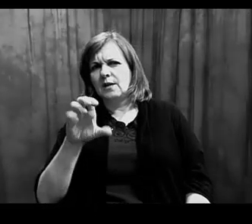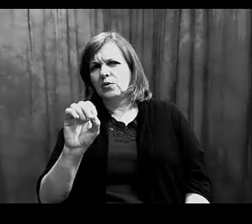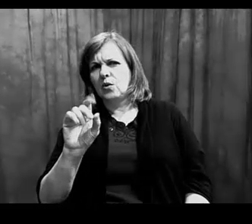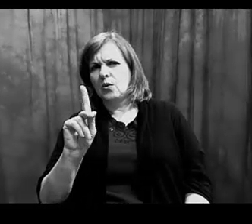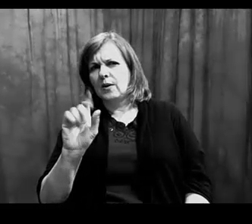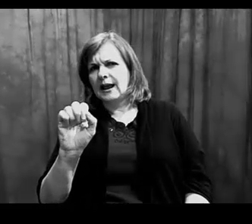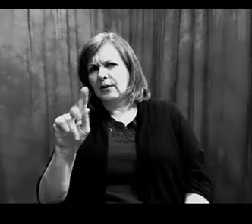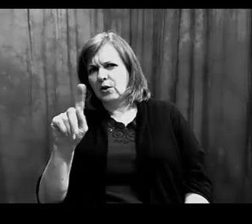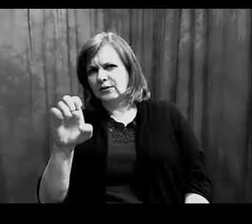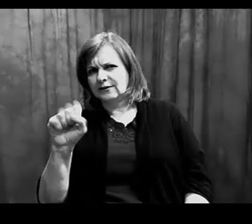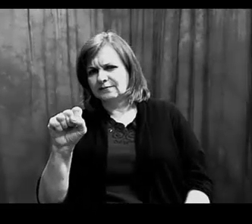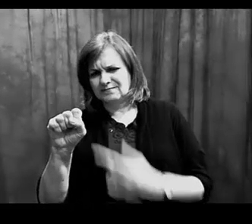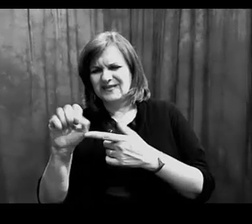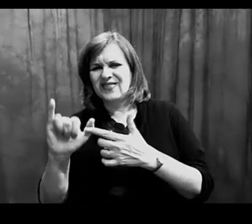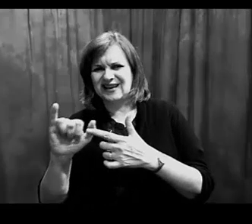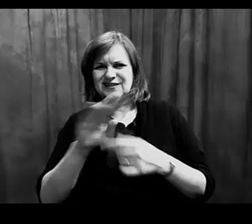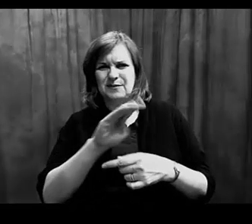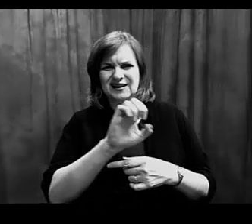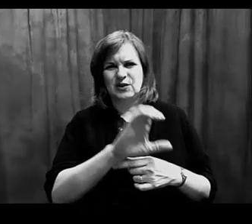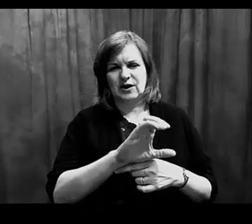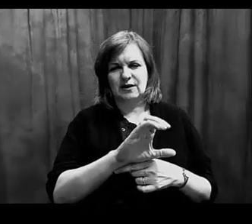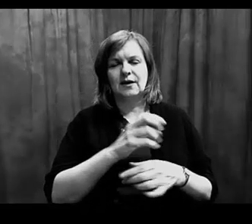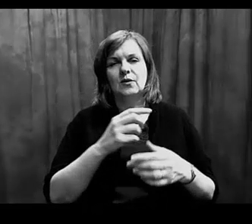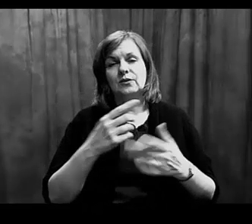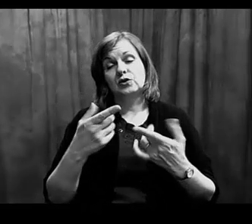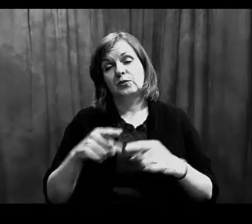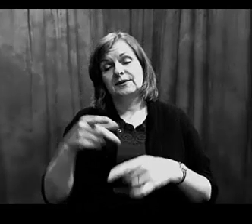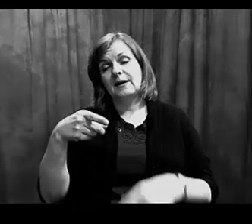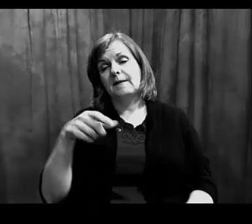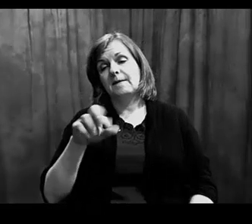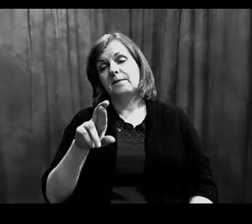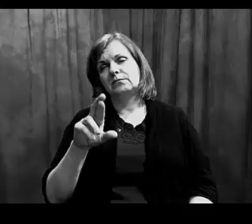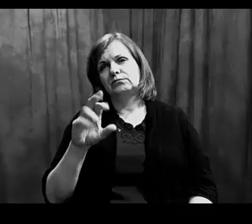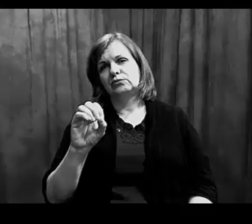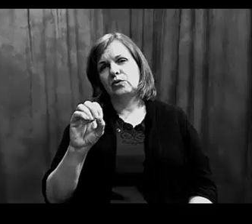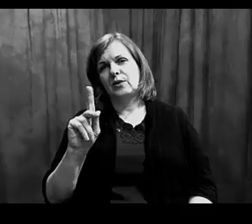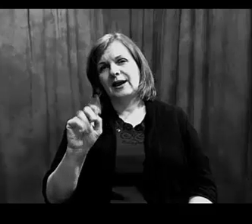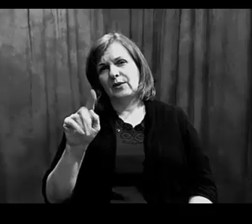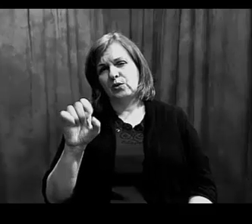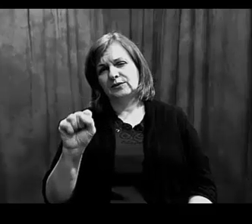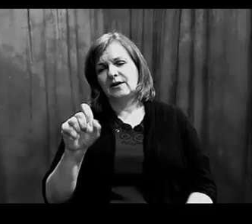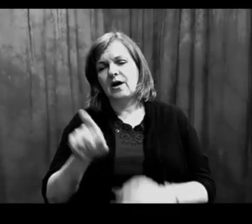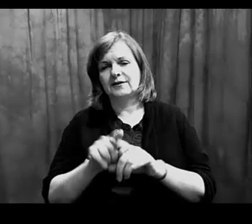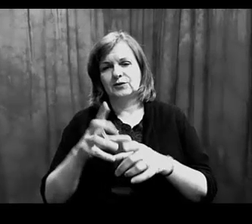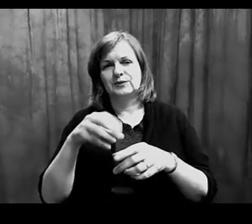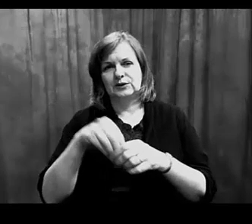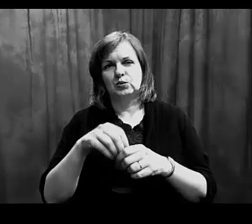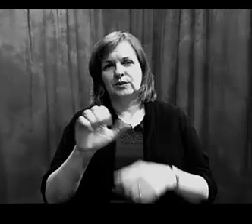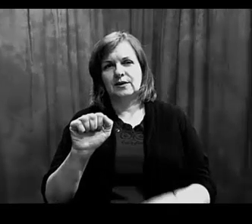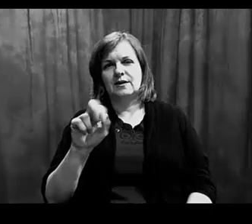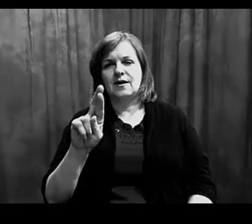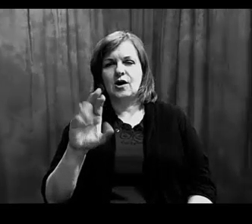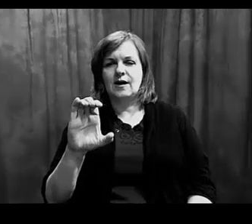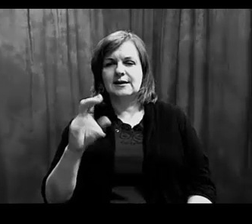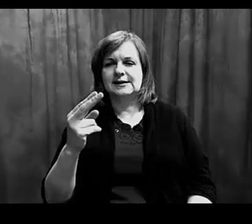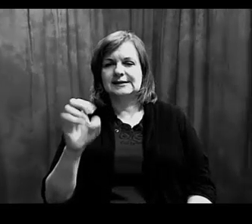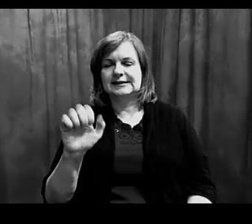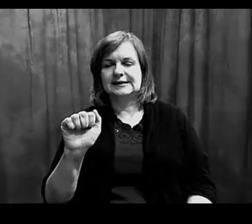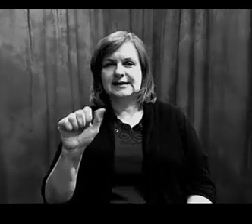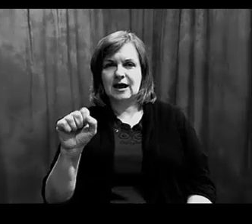so we have three domains bacteria archaea